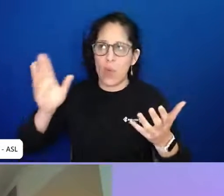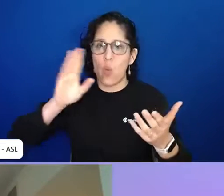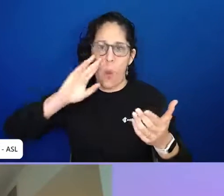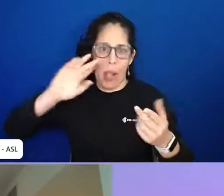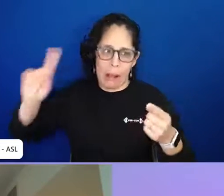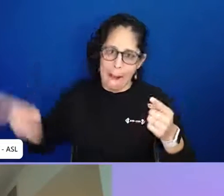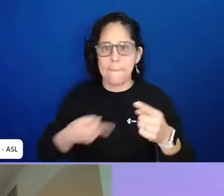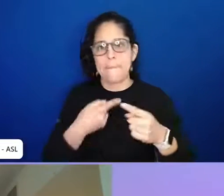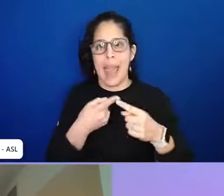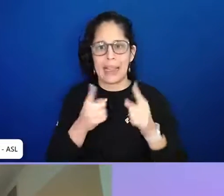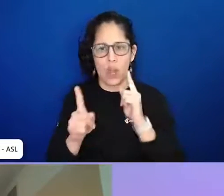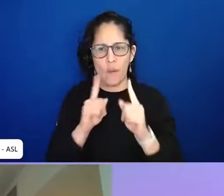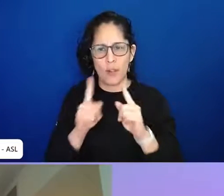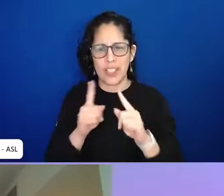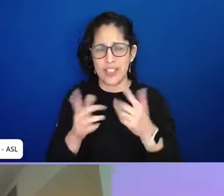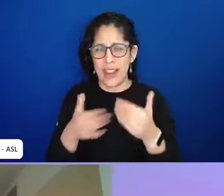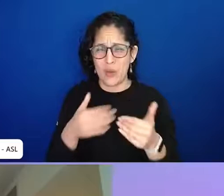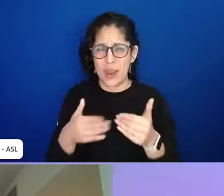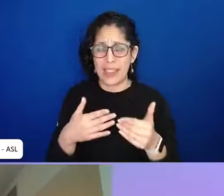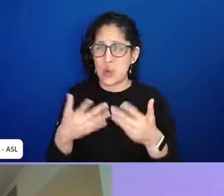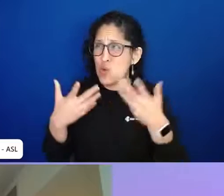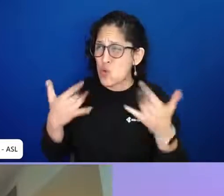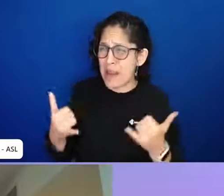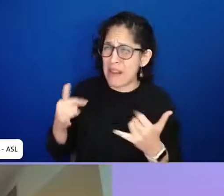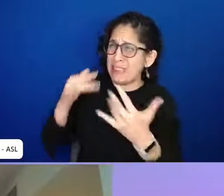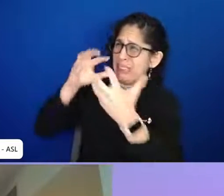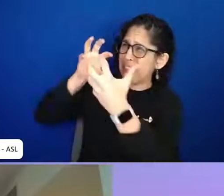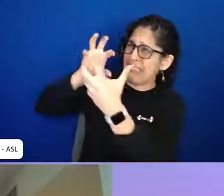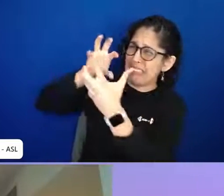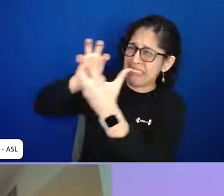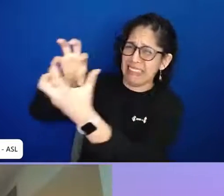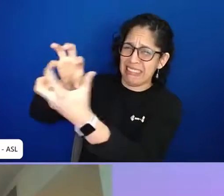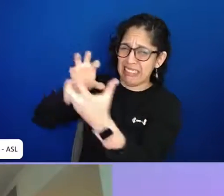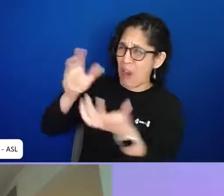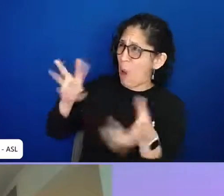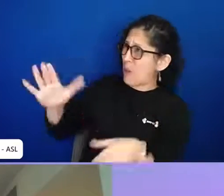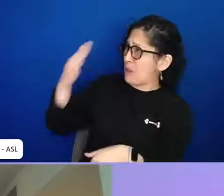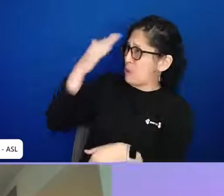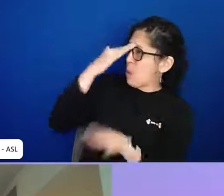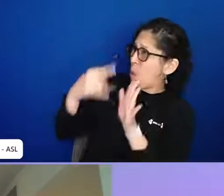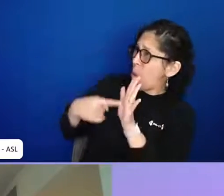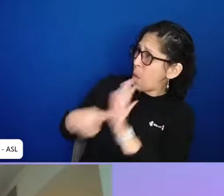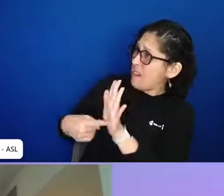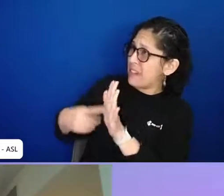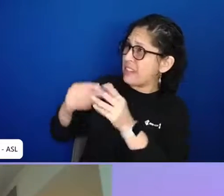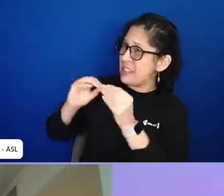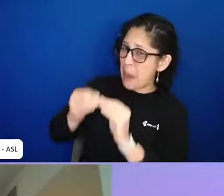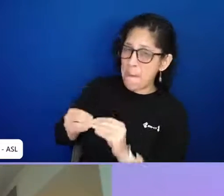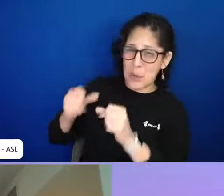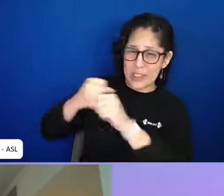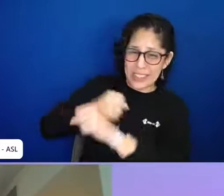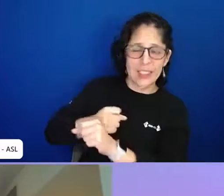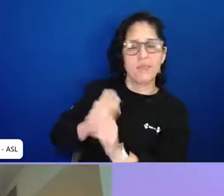it's going to fail the test, or whatever, it's going to come back around in the conversation. worry about So,